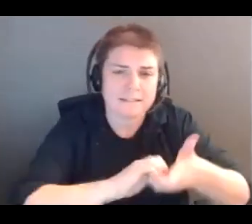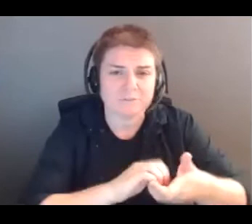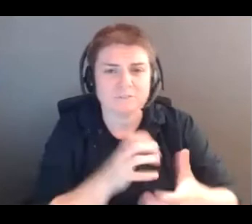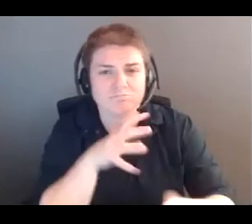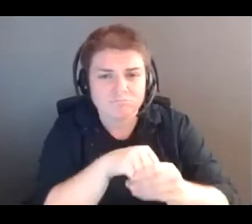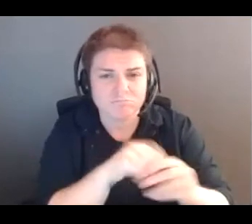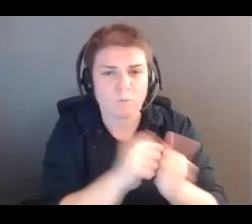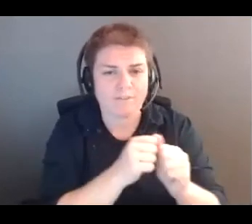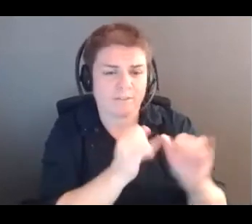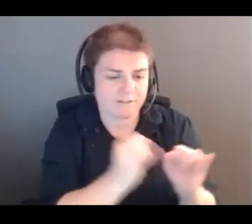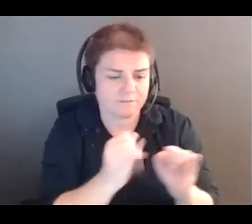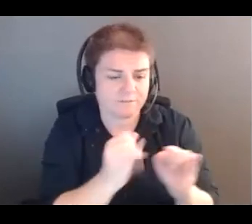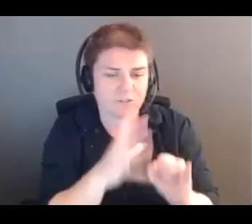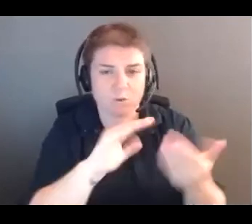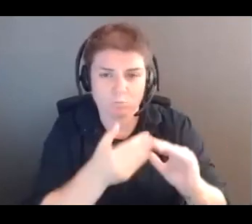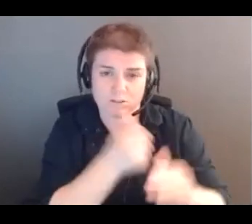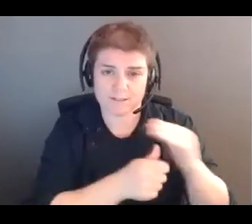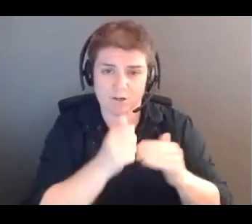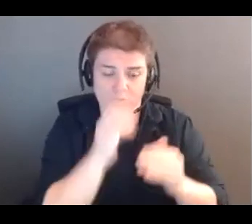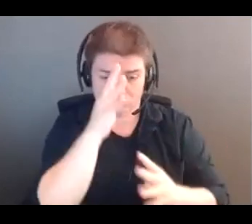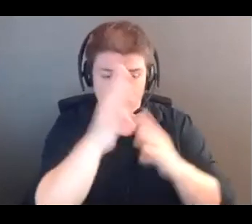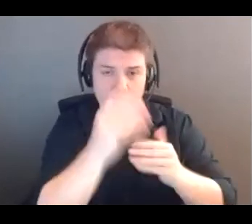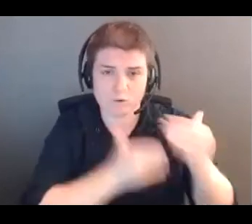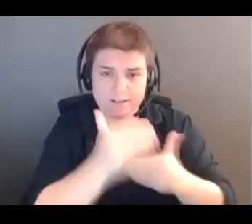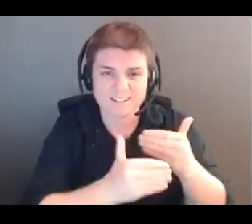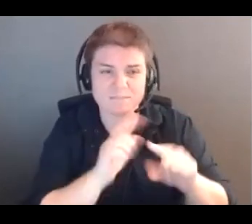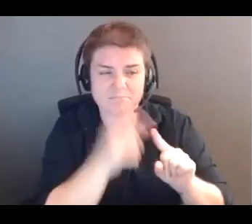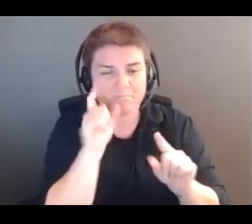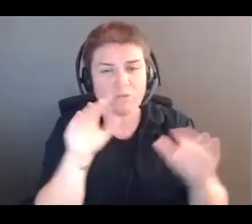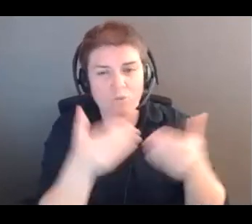as part of the creation or development process, but the focus of your application at this